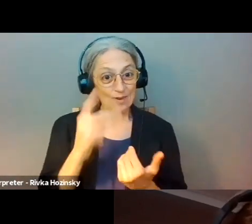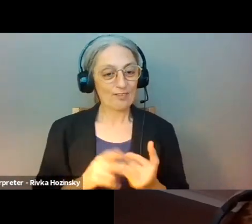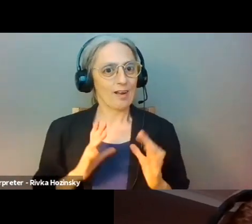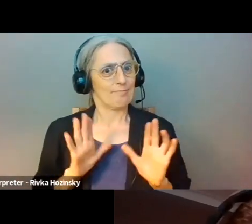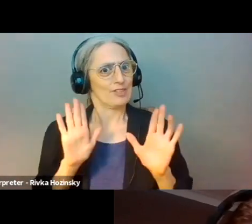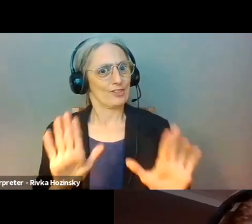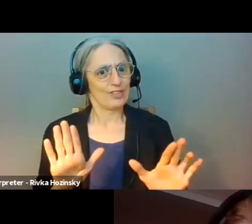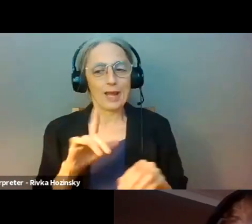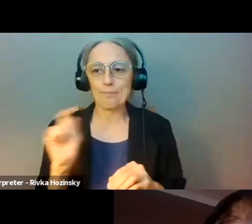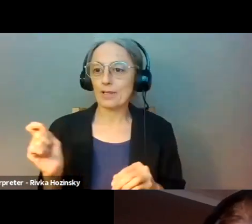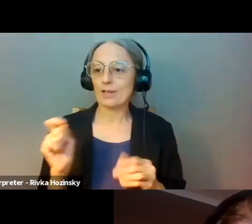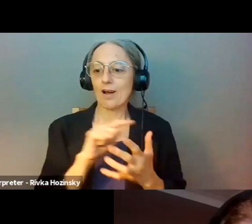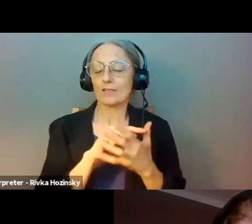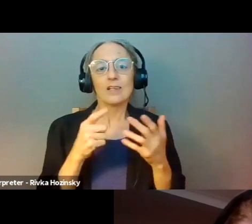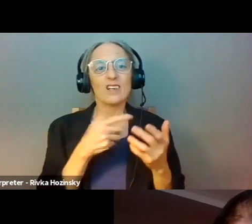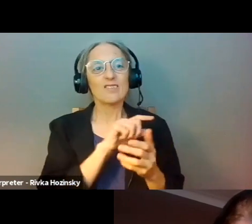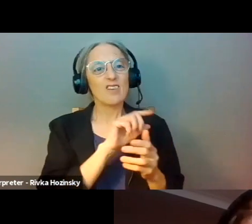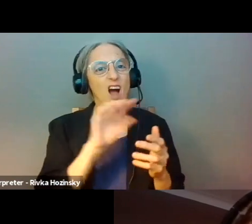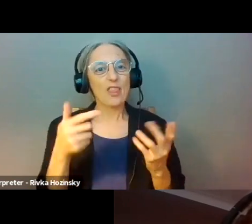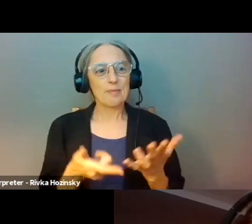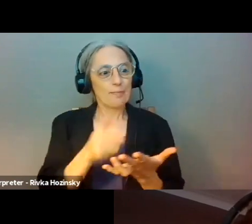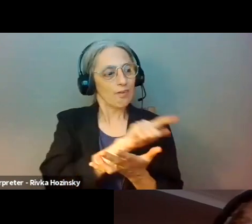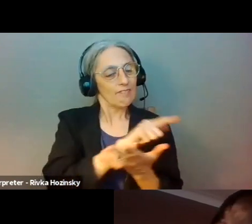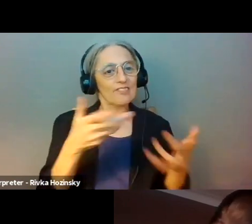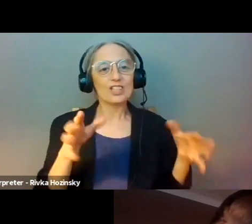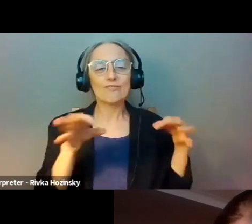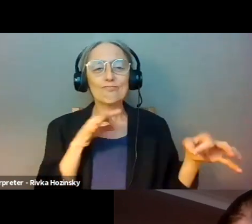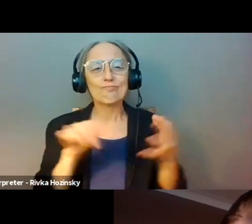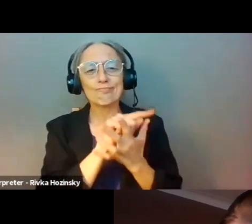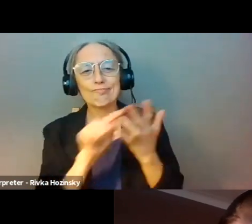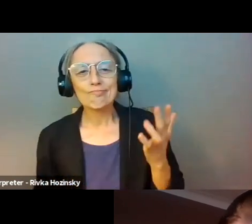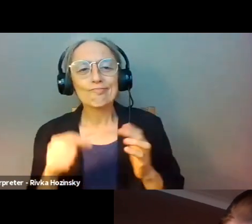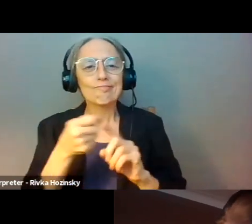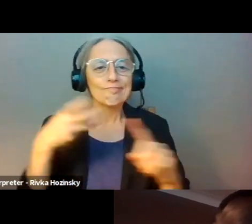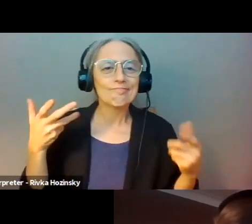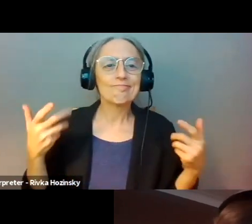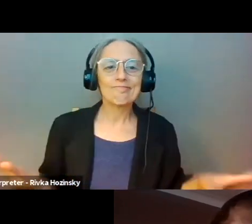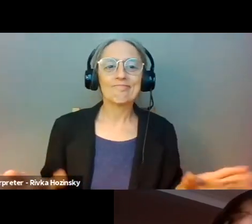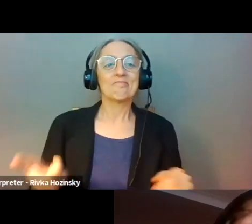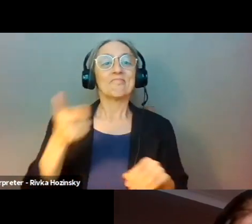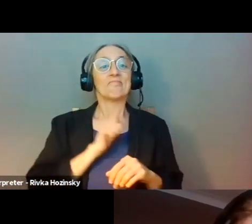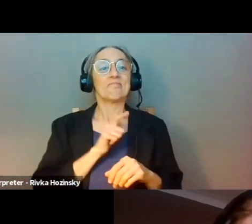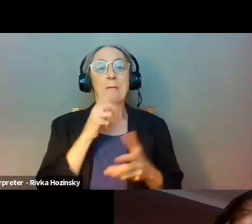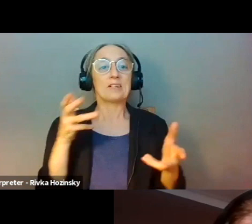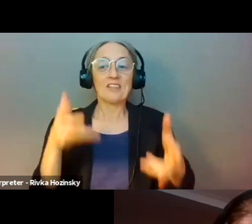much of this content has been delved into by my wonderful colleagues. And also we're always learning and growing.